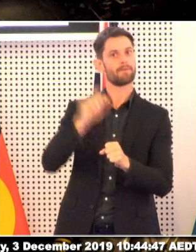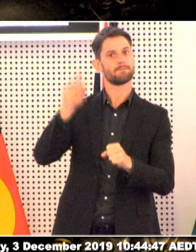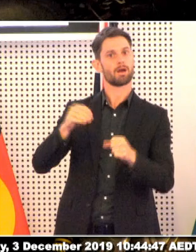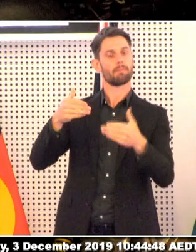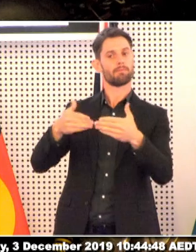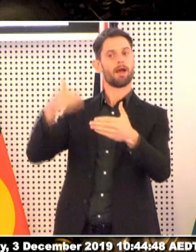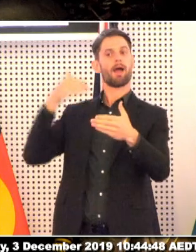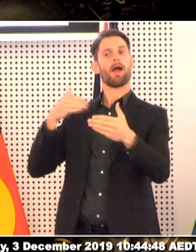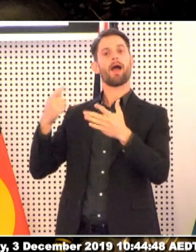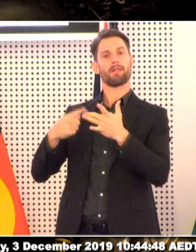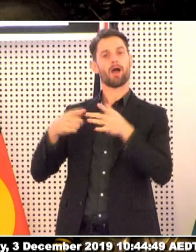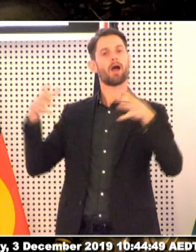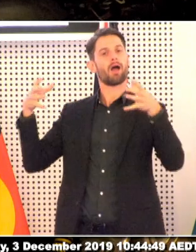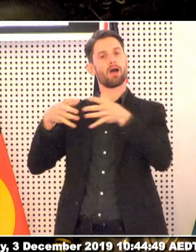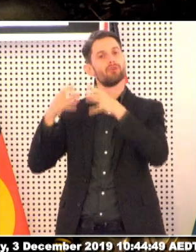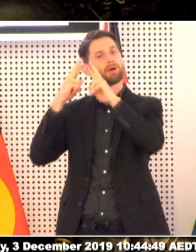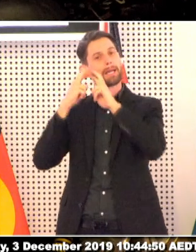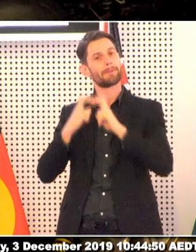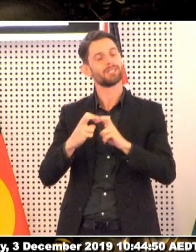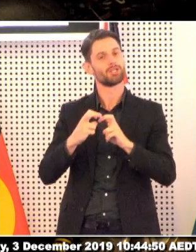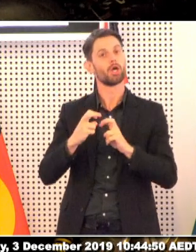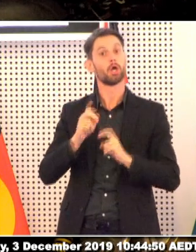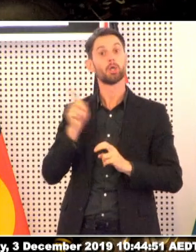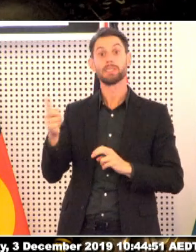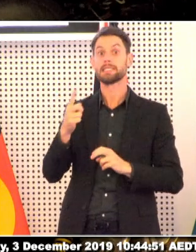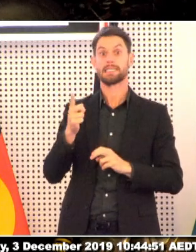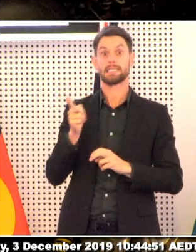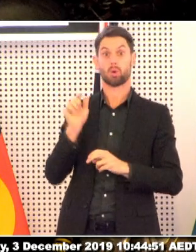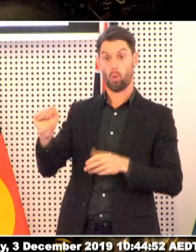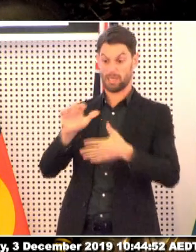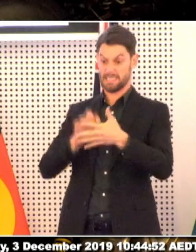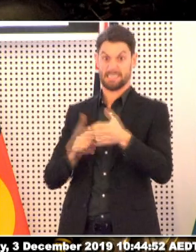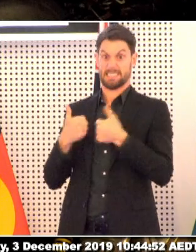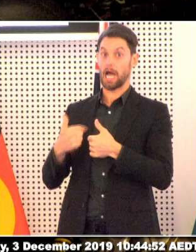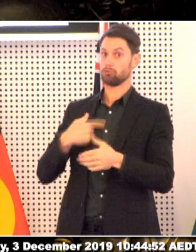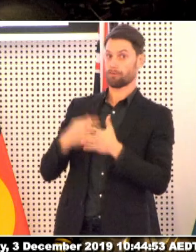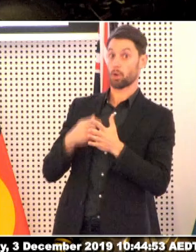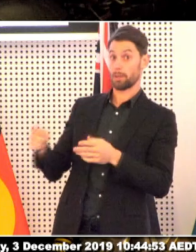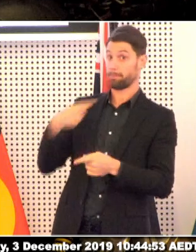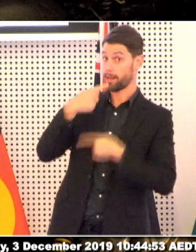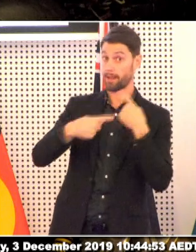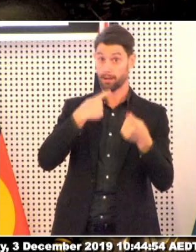Correct, yes. And the way you put it is very helpful. So rather than me say that, can you help the Royal Commissioners to - - - Sure.